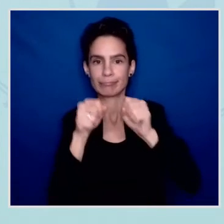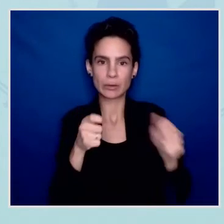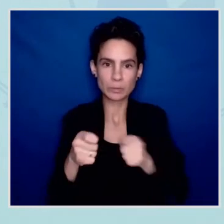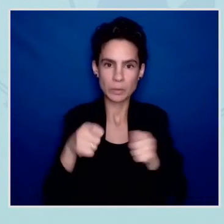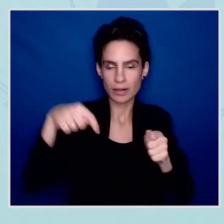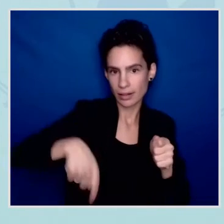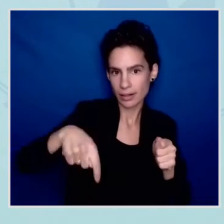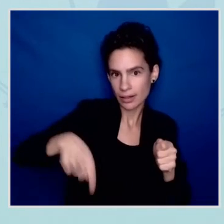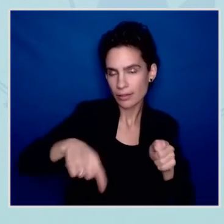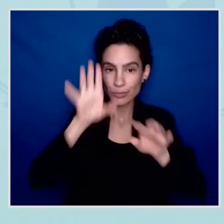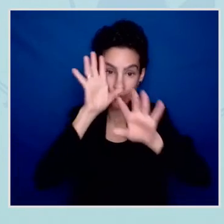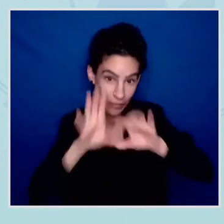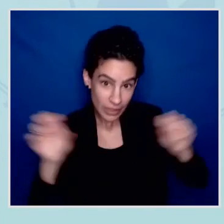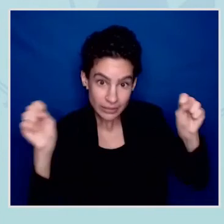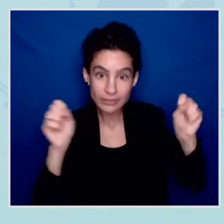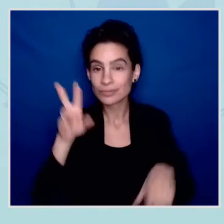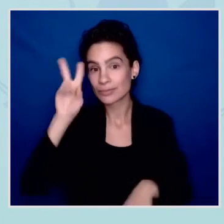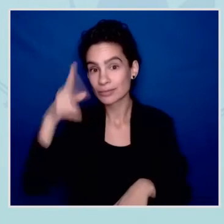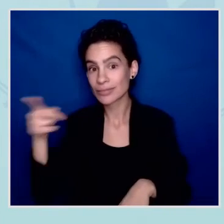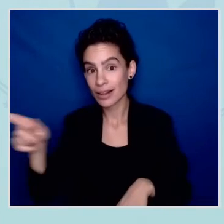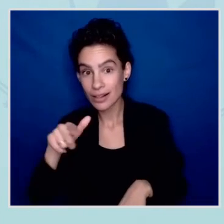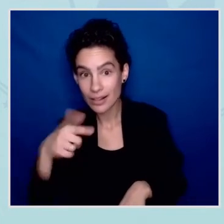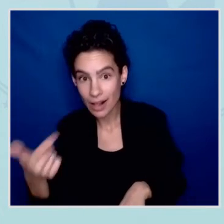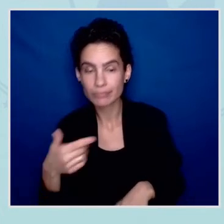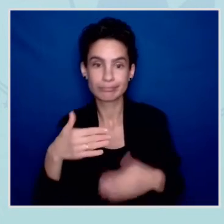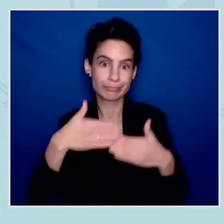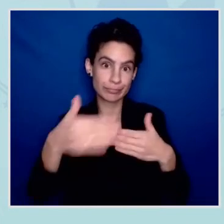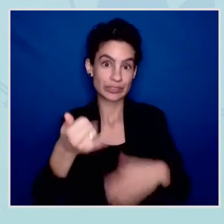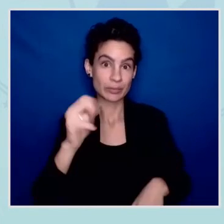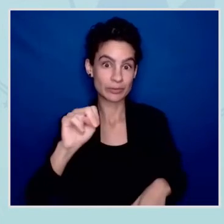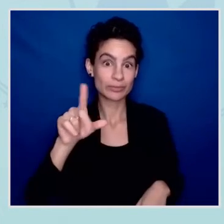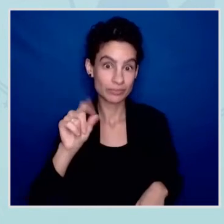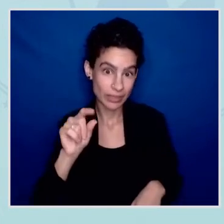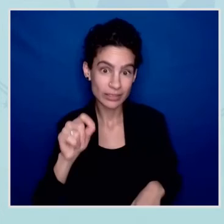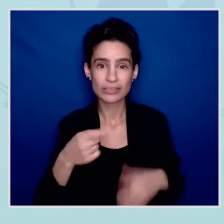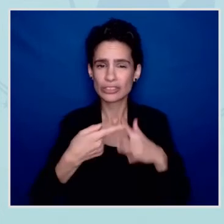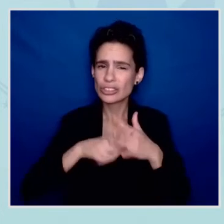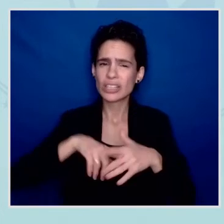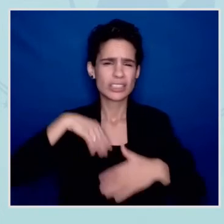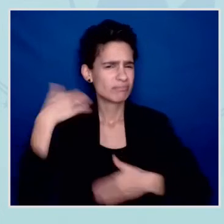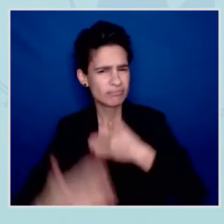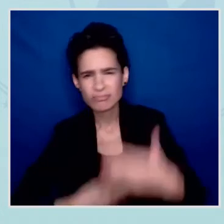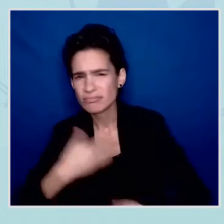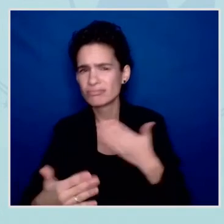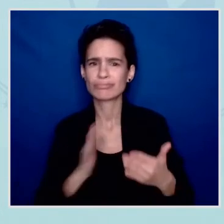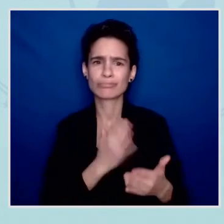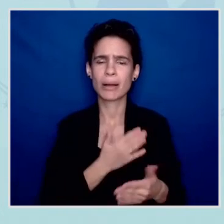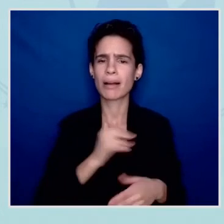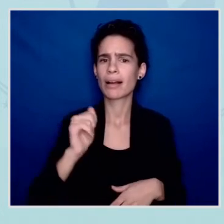AMENDMENT, WHATEVER IT TOOK TO GET HIM OUT OF OFFICE.